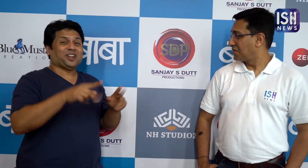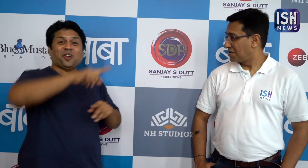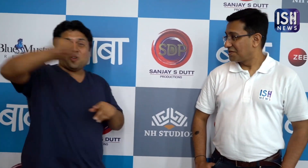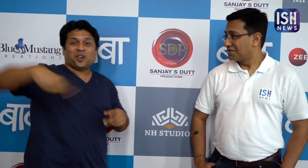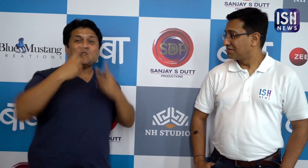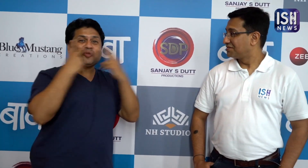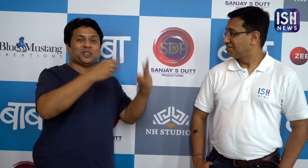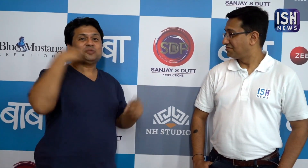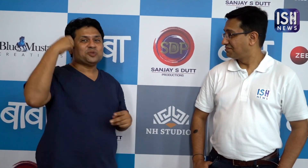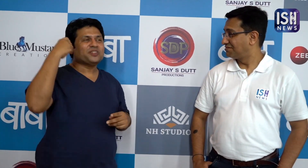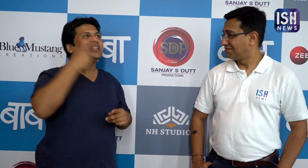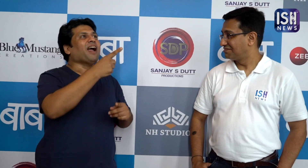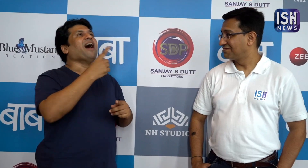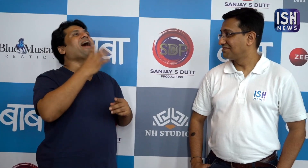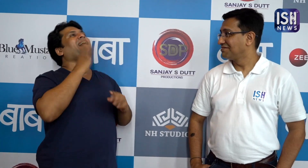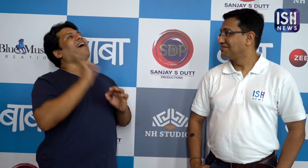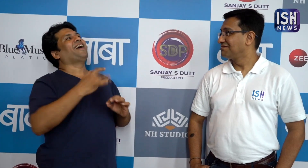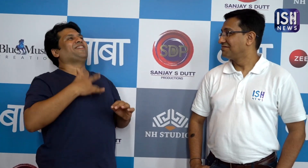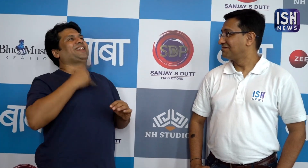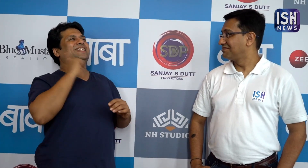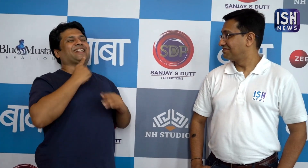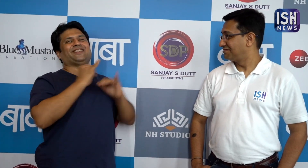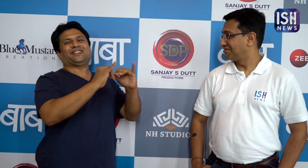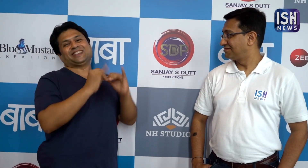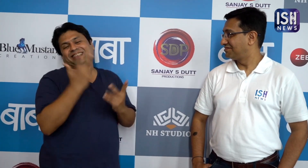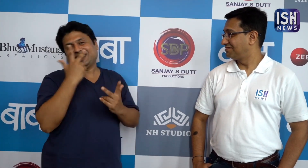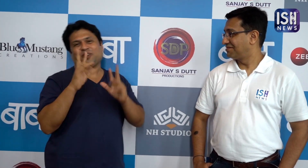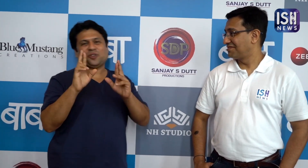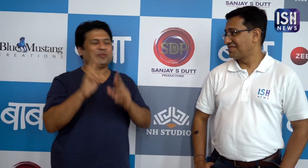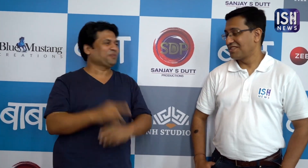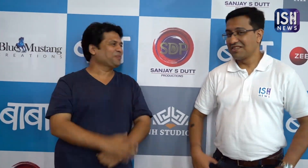When you watch the film you will definitely relate with the Deaf characters.